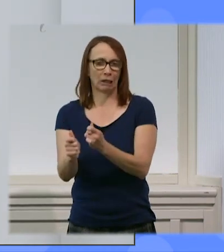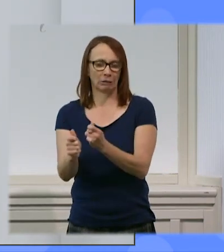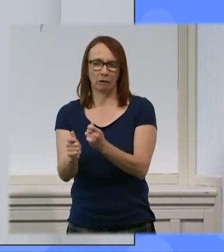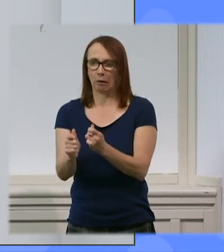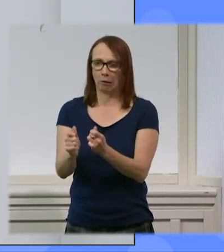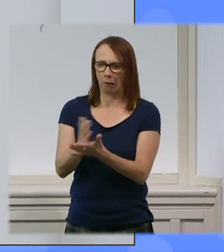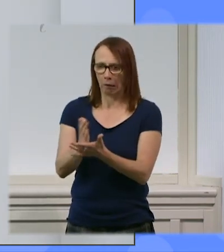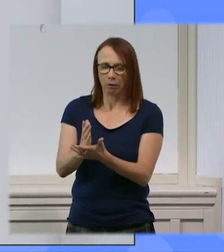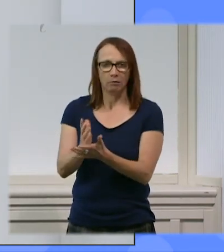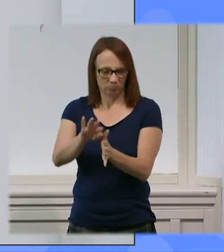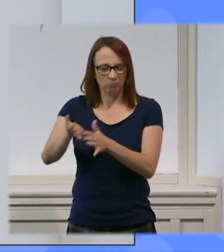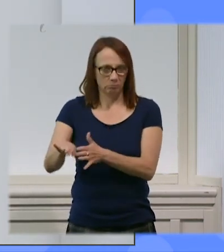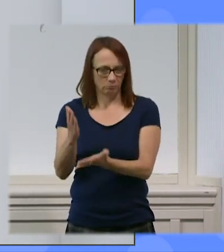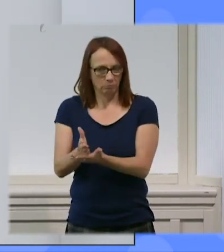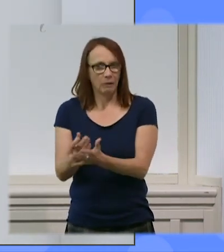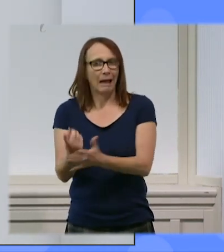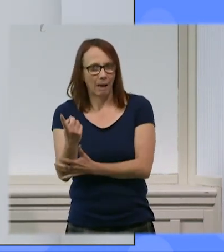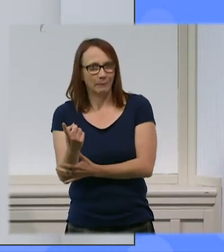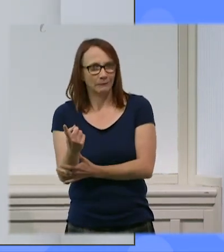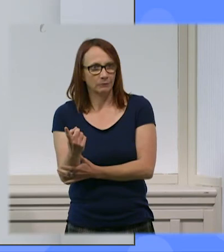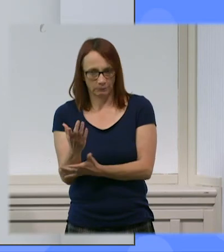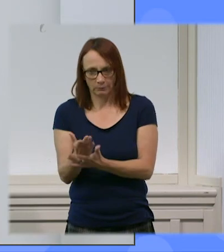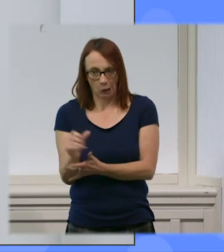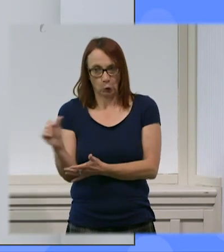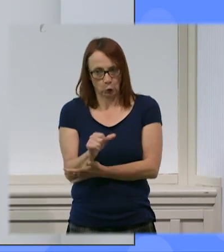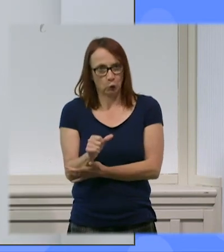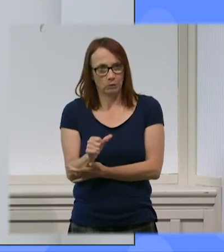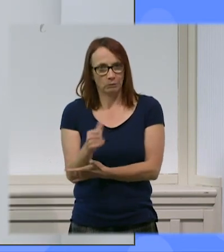whether we should act that decision has already been taken Scottish Parliament